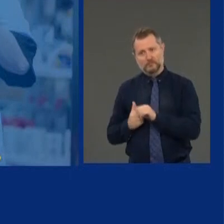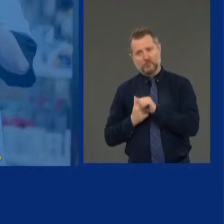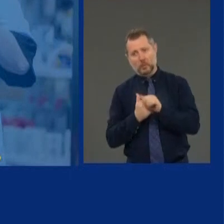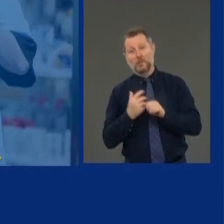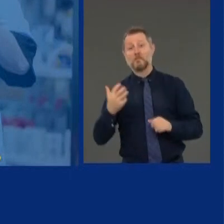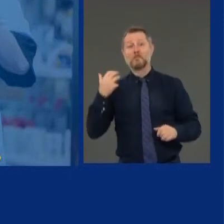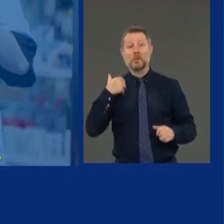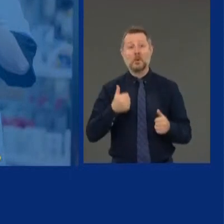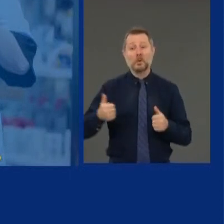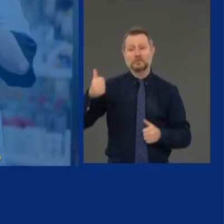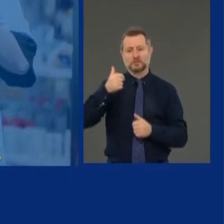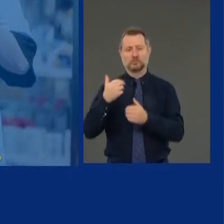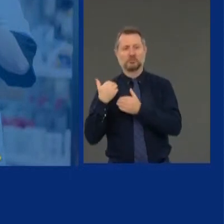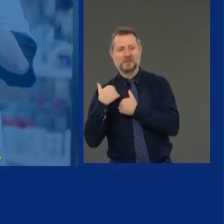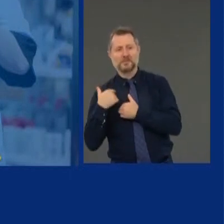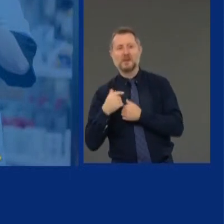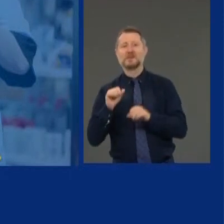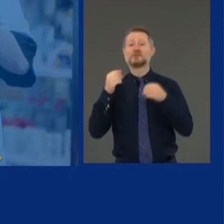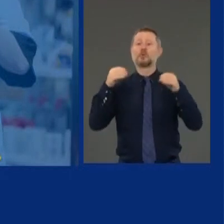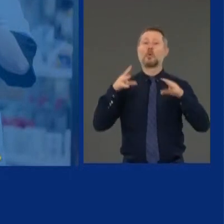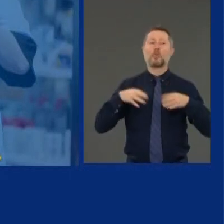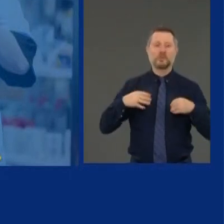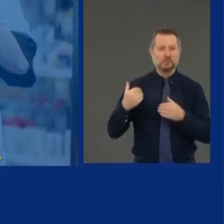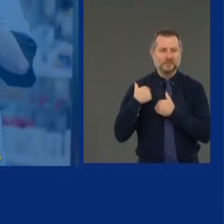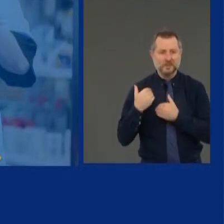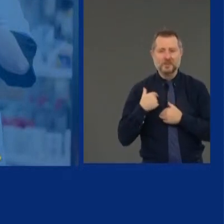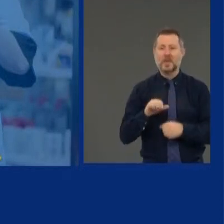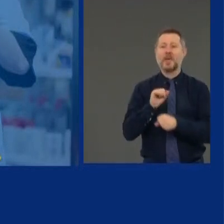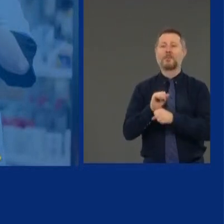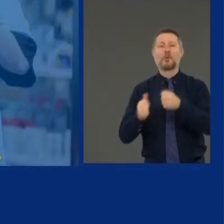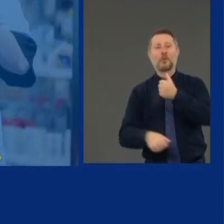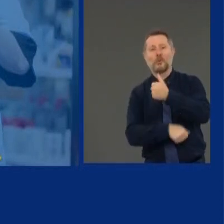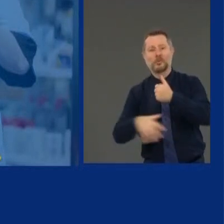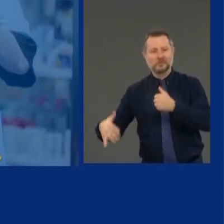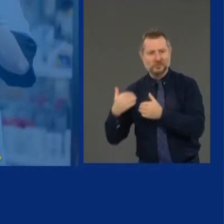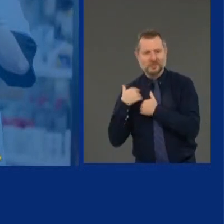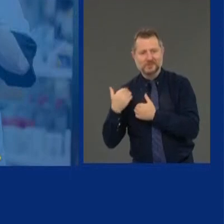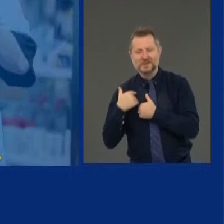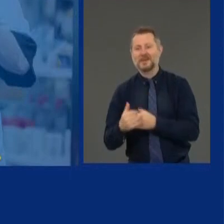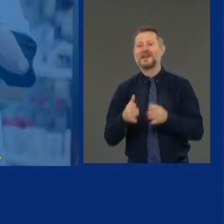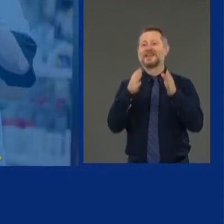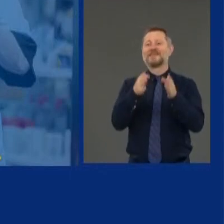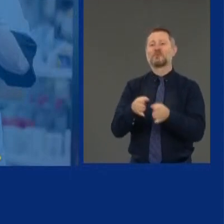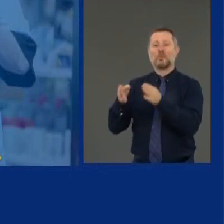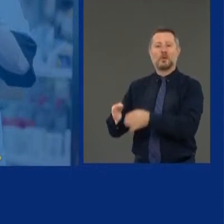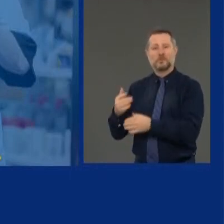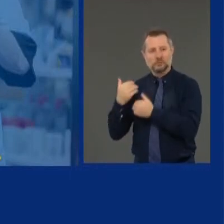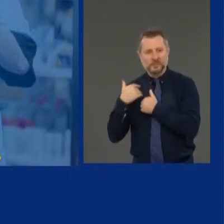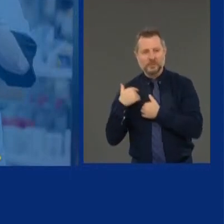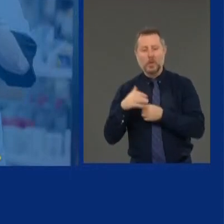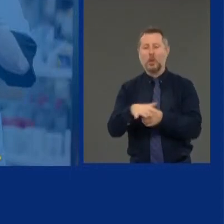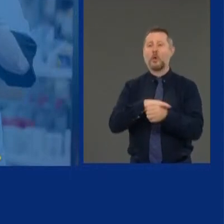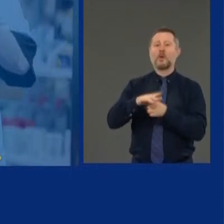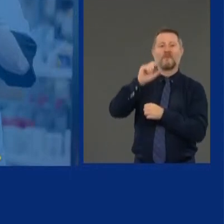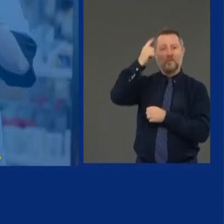OTHER REEN ONHAS DONE THIS FAR. BE RESPONSIBLE. EMPLOYEES HAVE TO BE